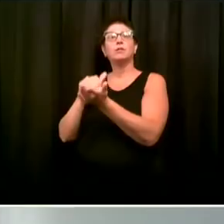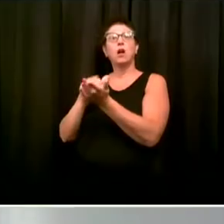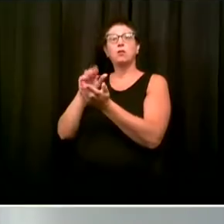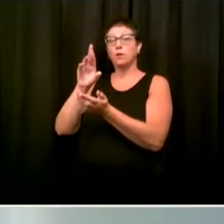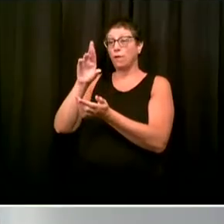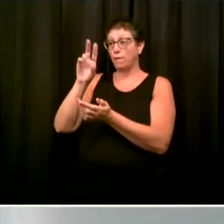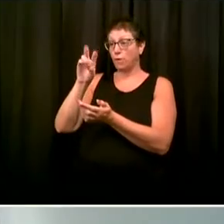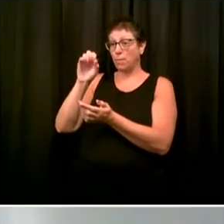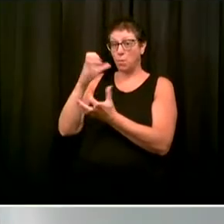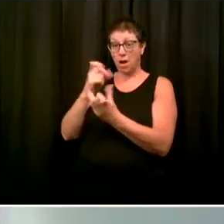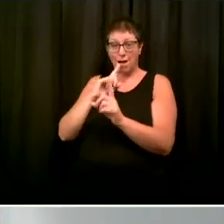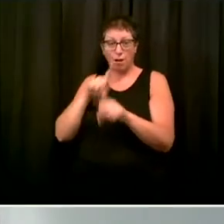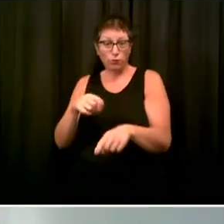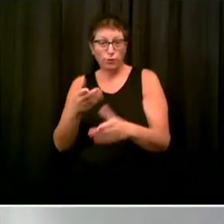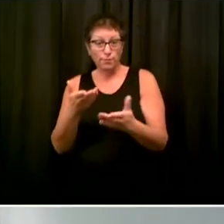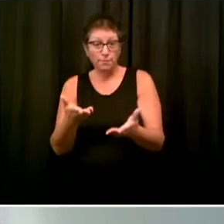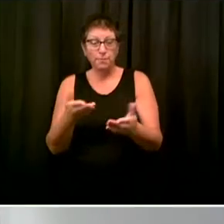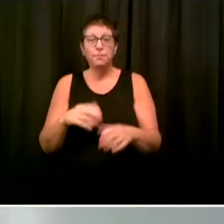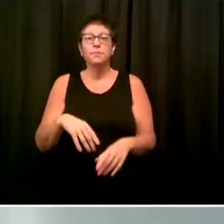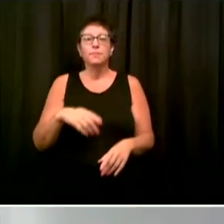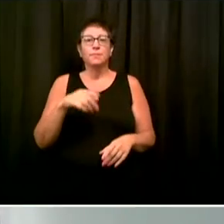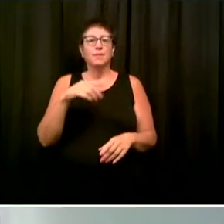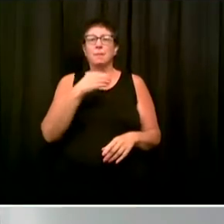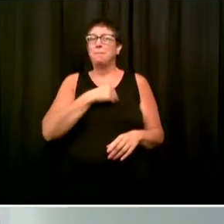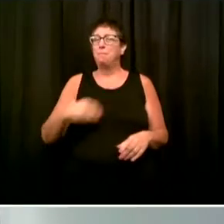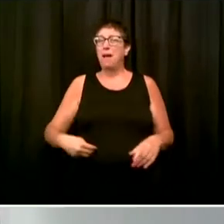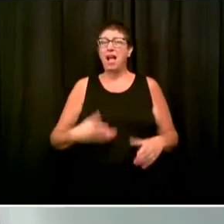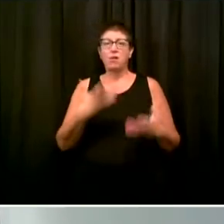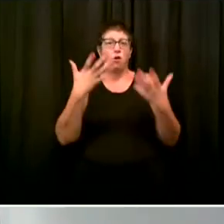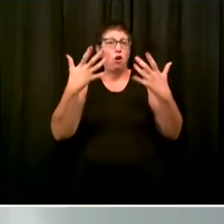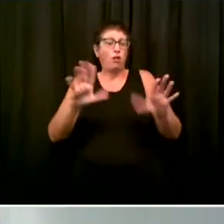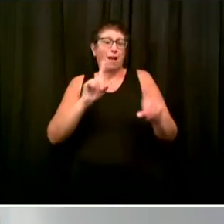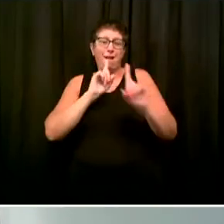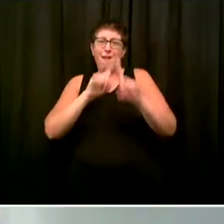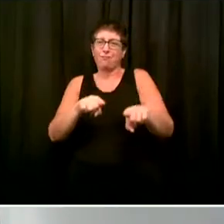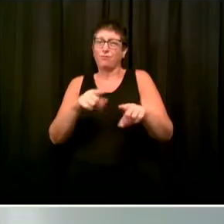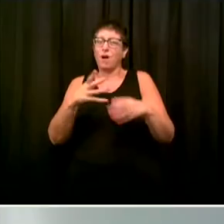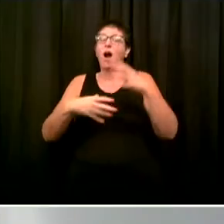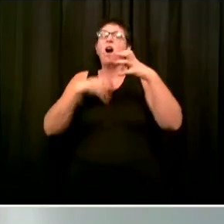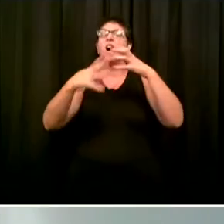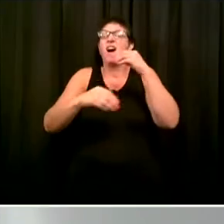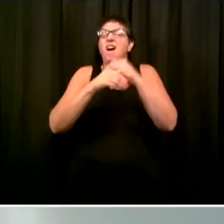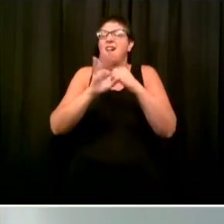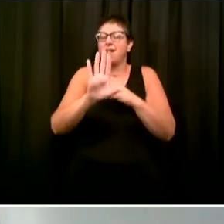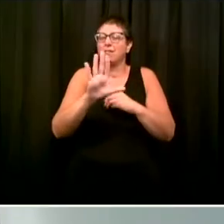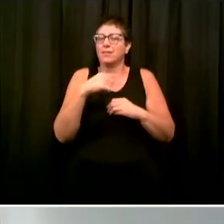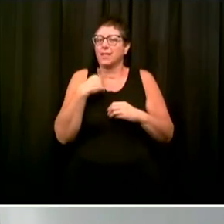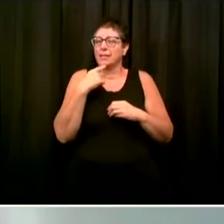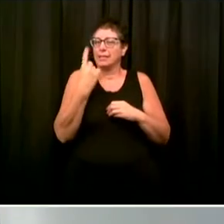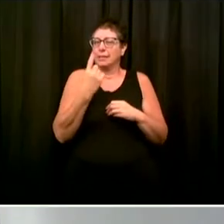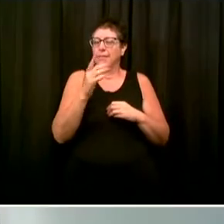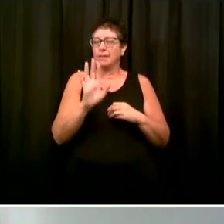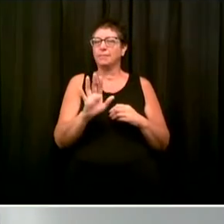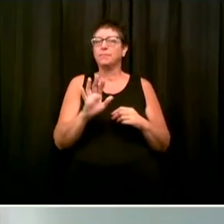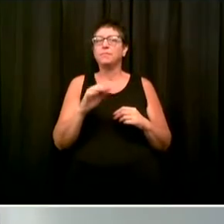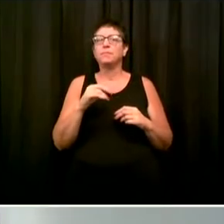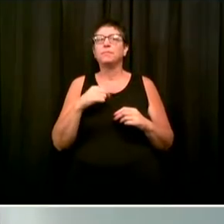ORDOCTY DO WOU ANT TO ADD ANYTHING?